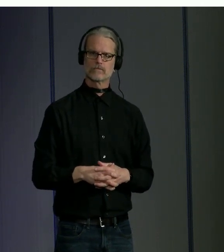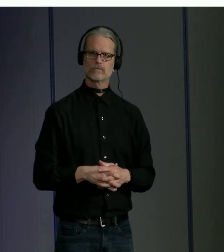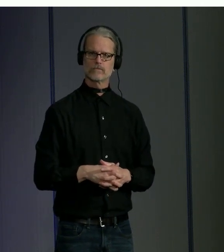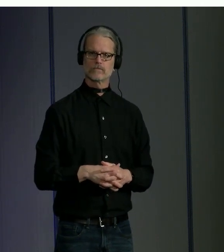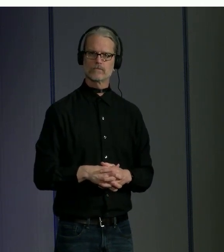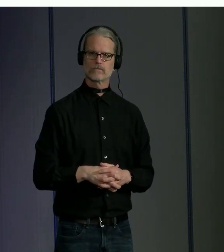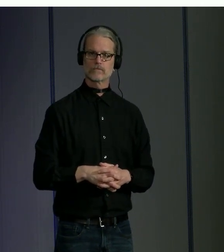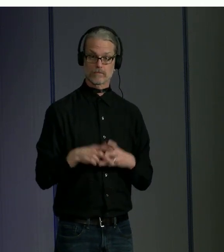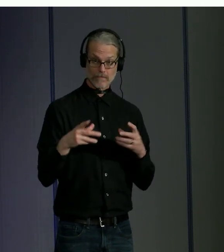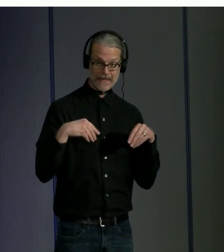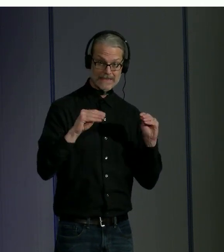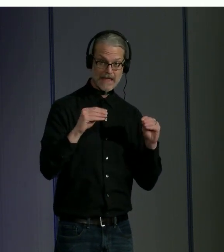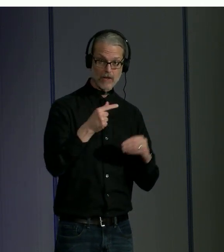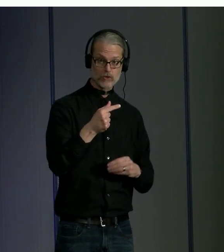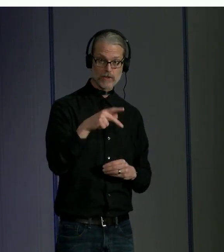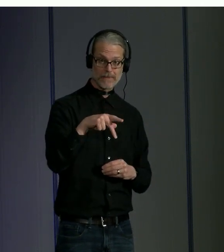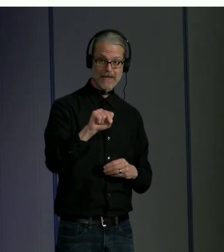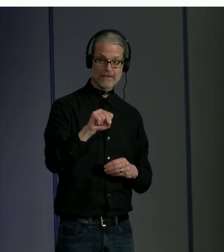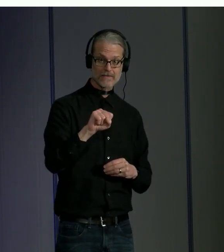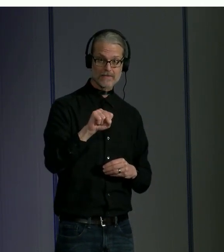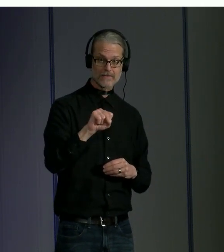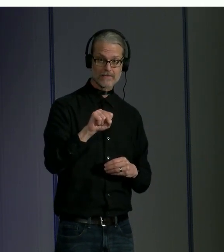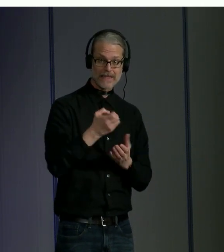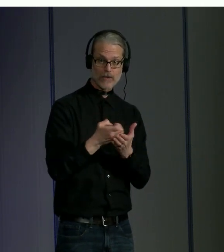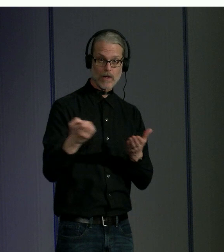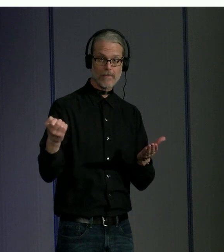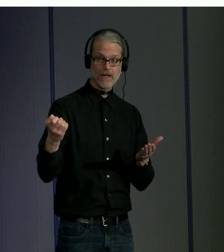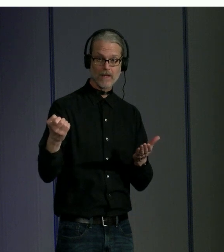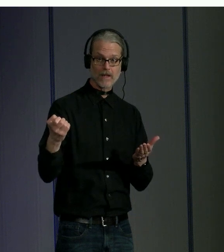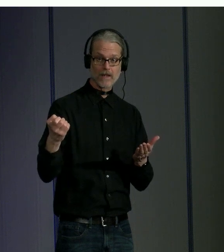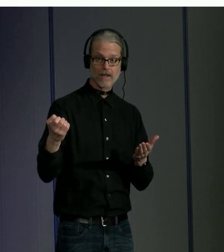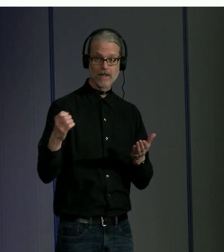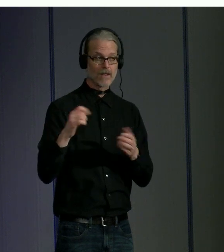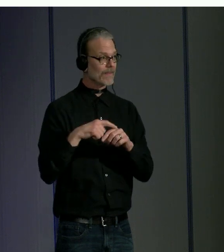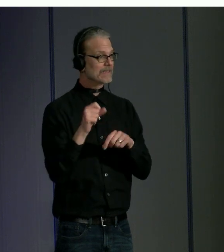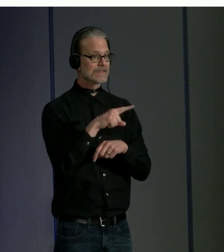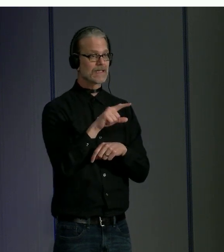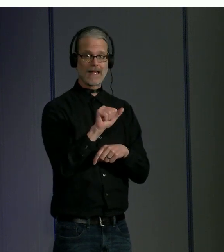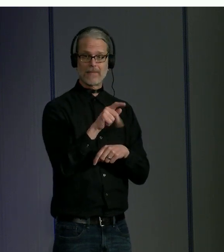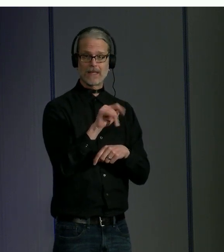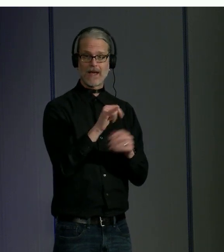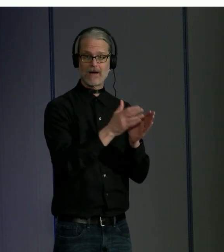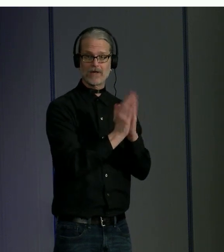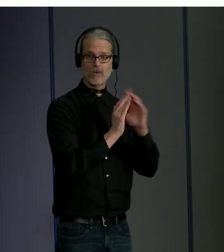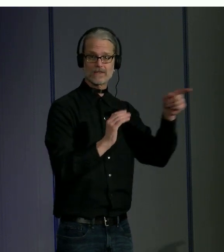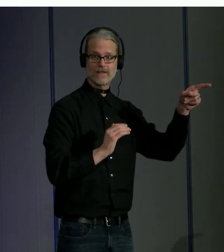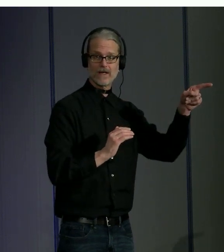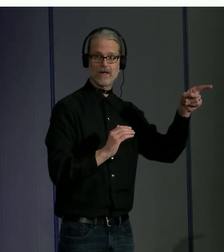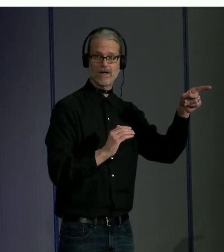Sell GPS devices that send Rest-API request to somewhere so your website -- that's the